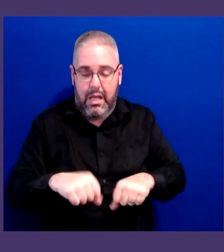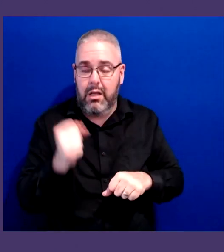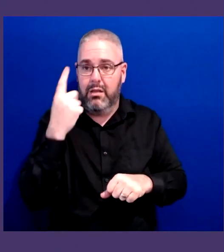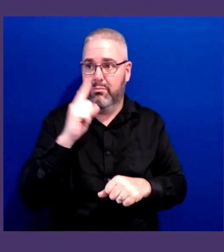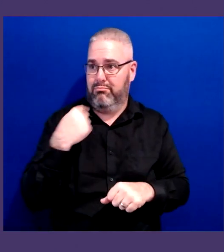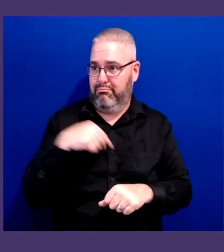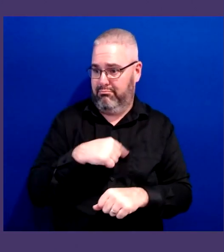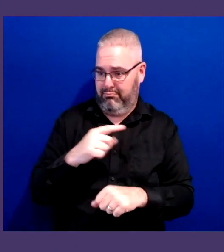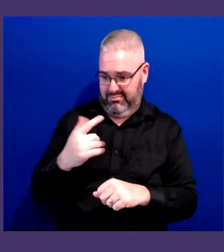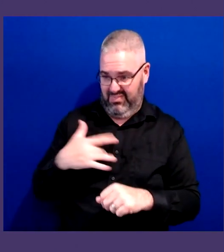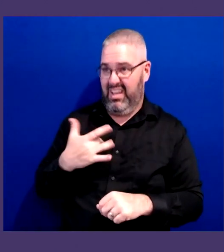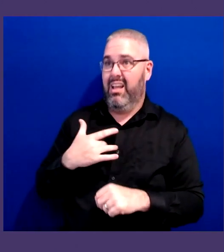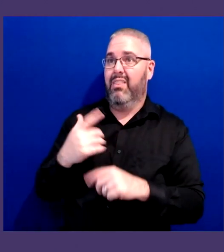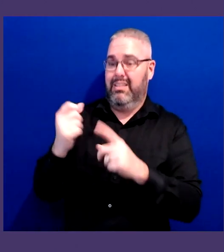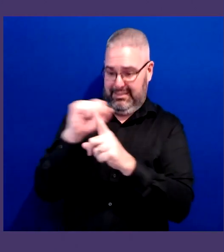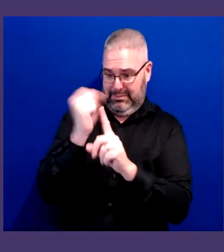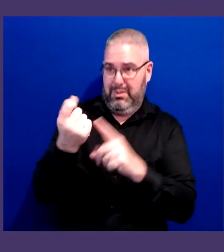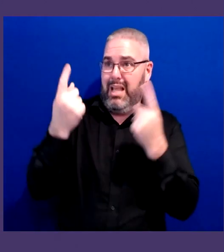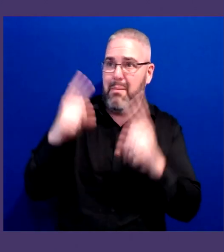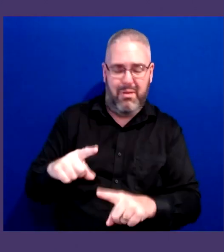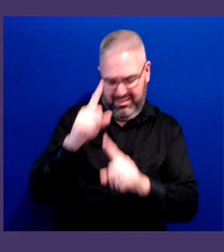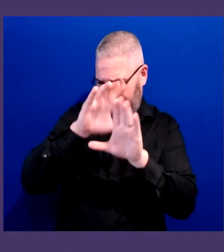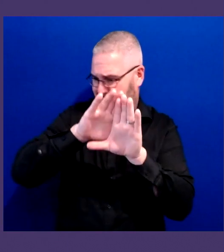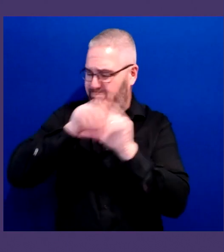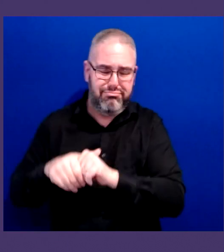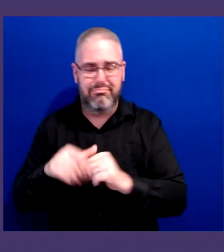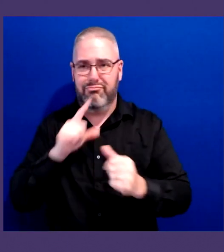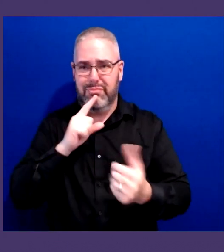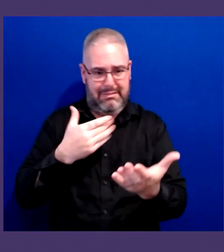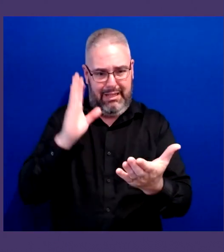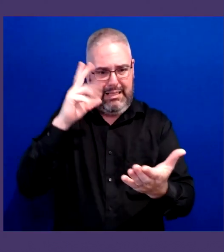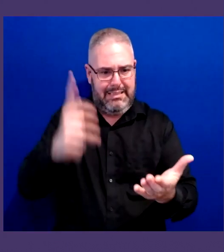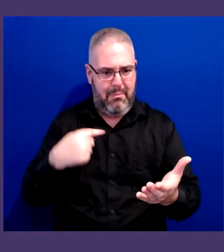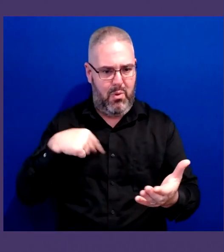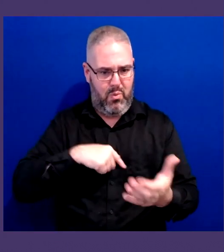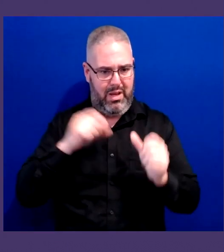but to shoot for the god damn stars and get there,